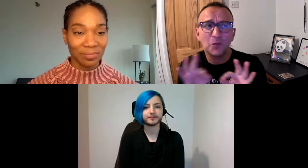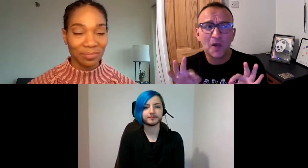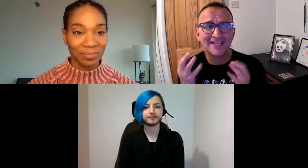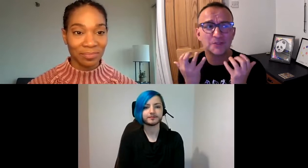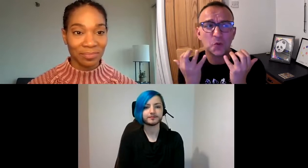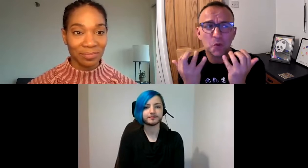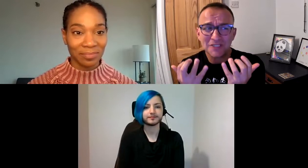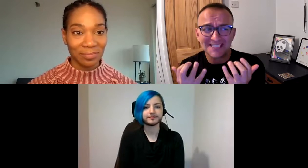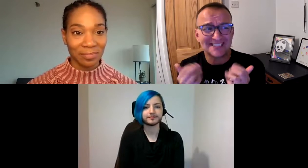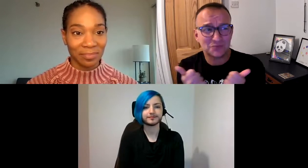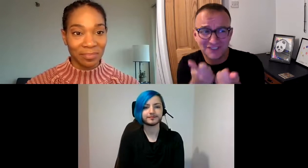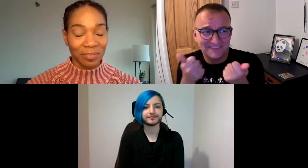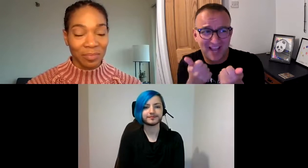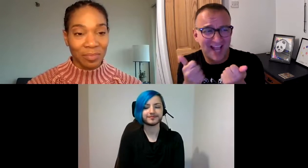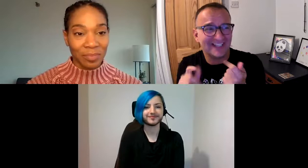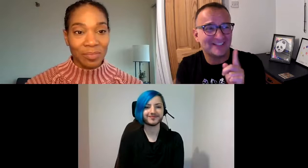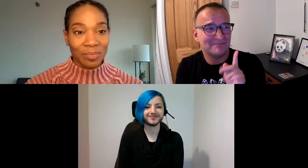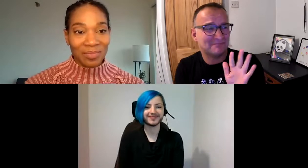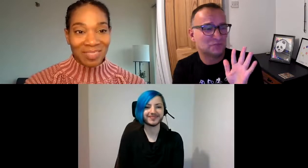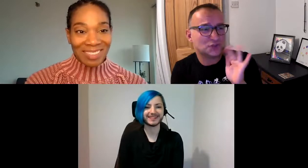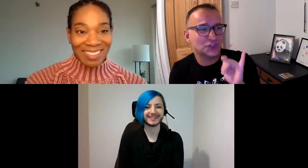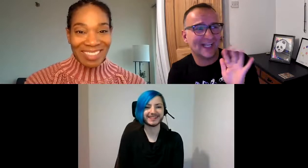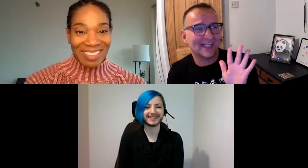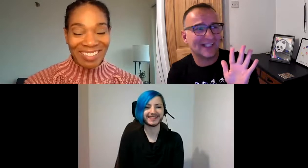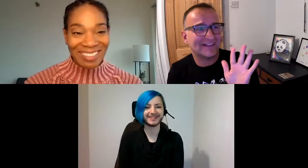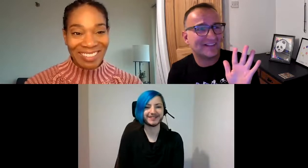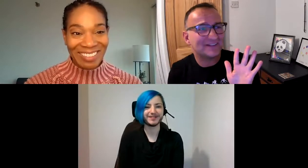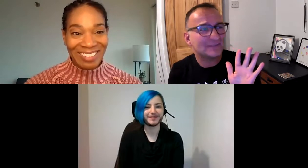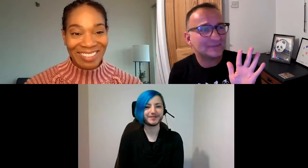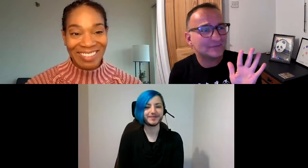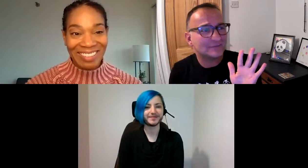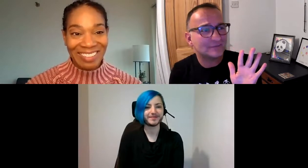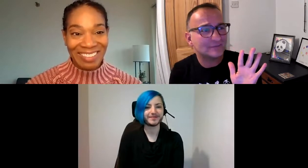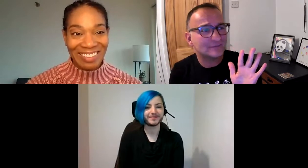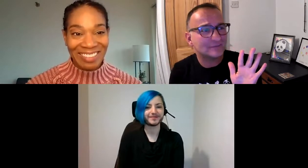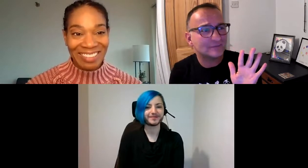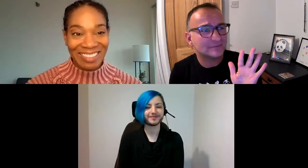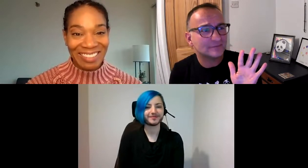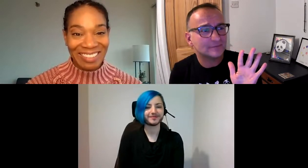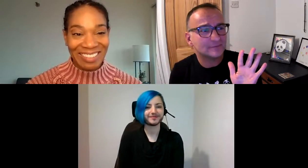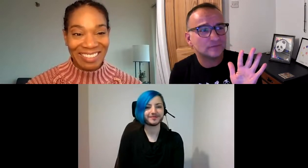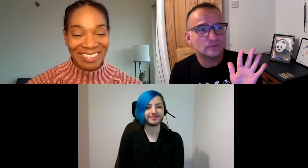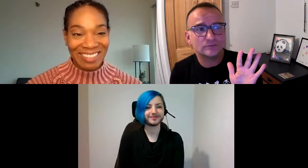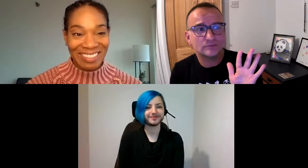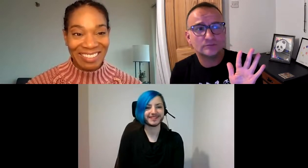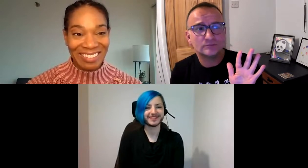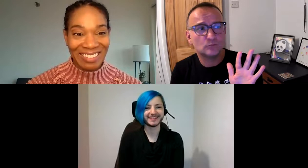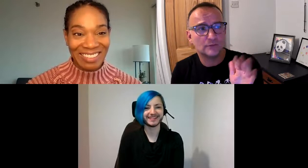It seems I have not missed any questions so let me check my notes a moment.